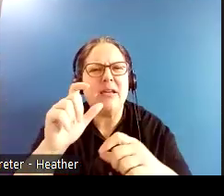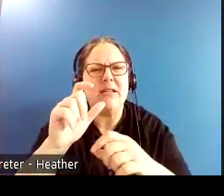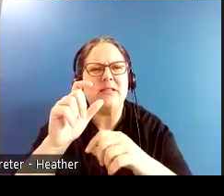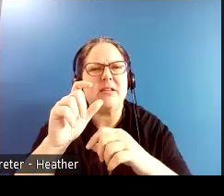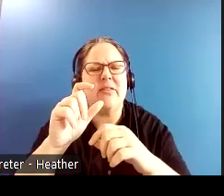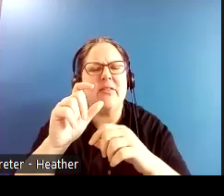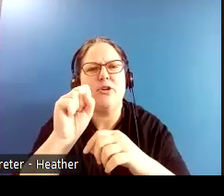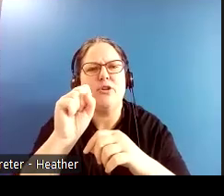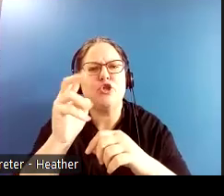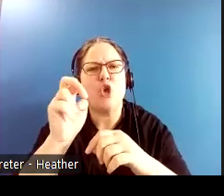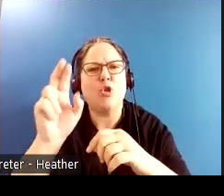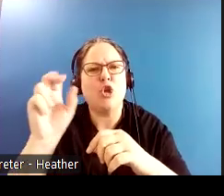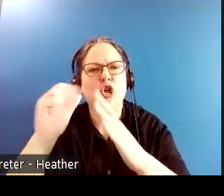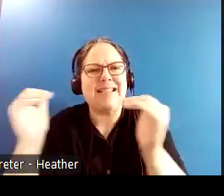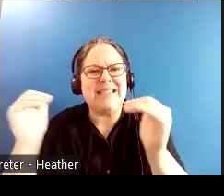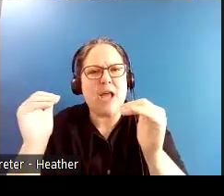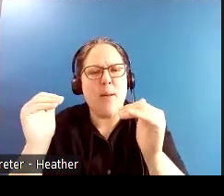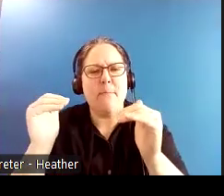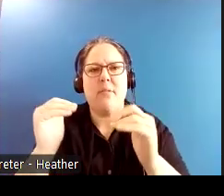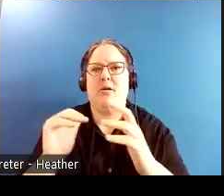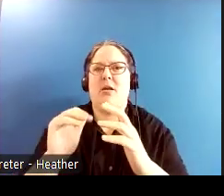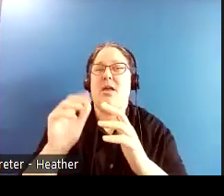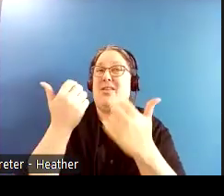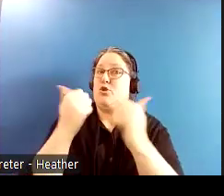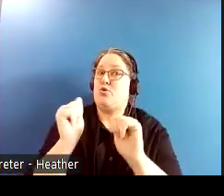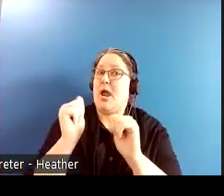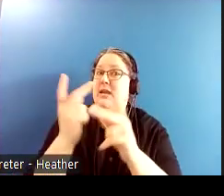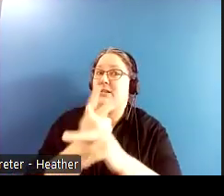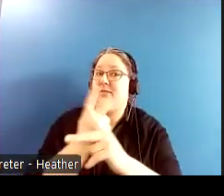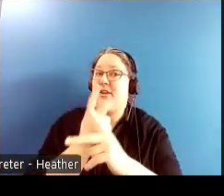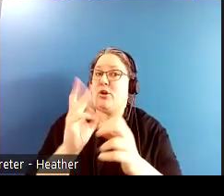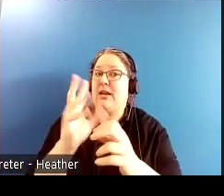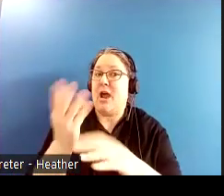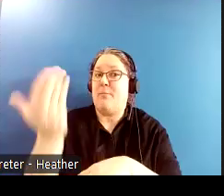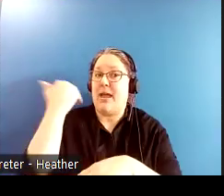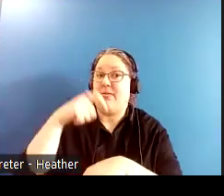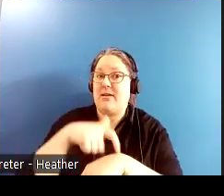the ways that uh these researchers were trying to figure it out during this century was by watching